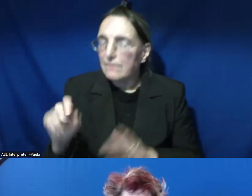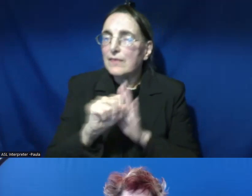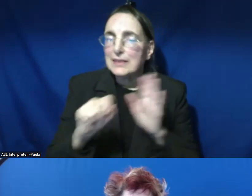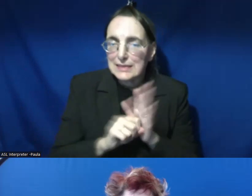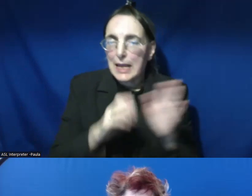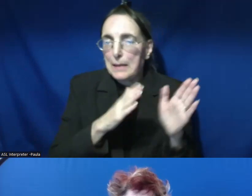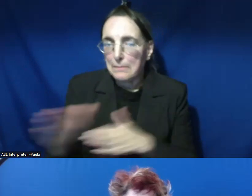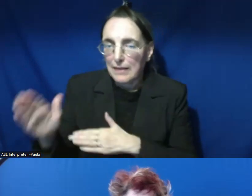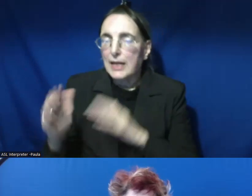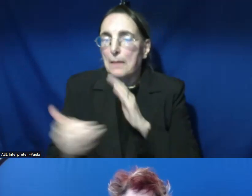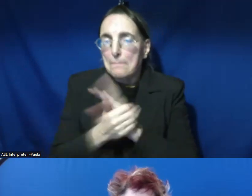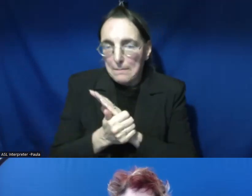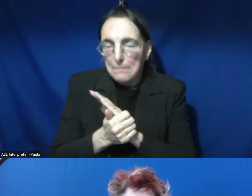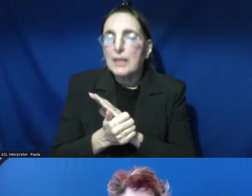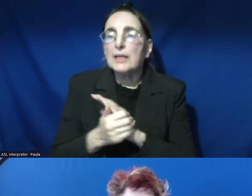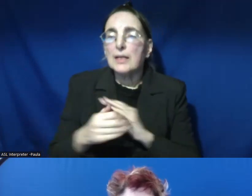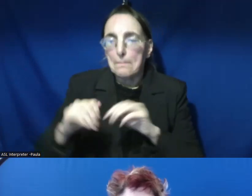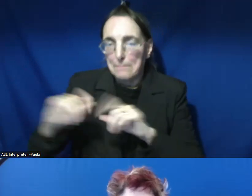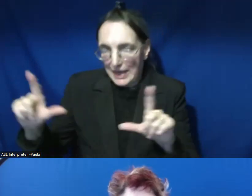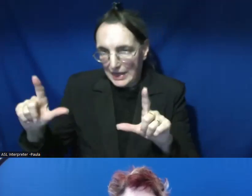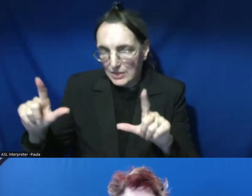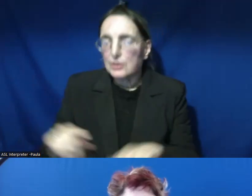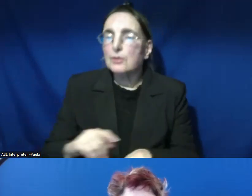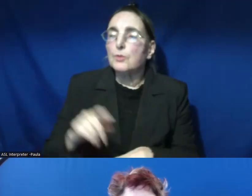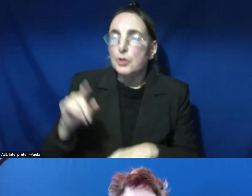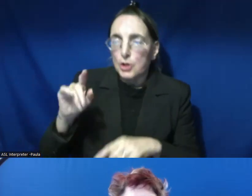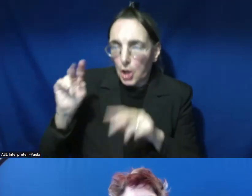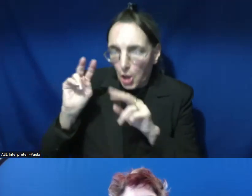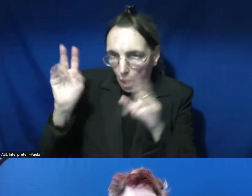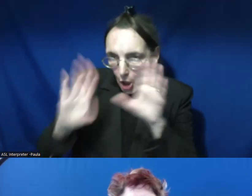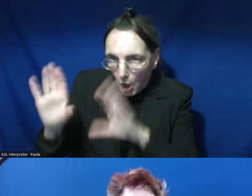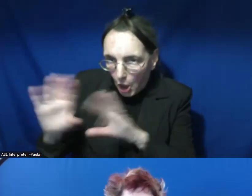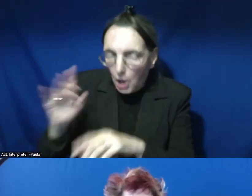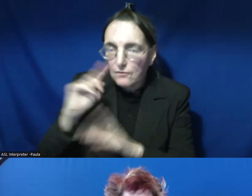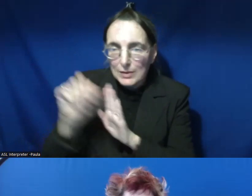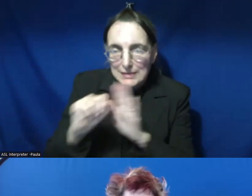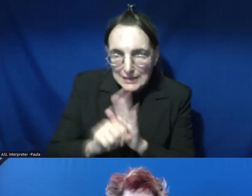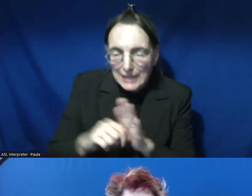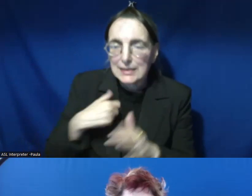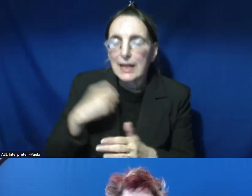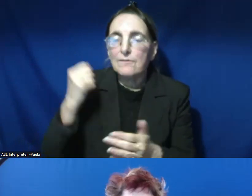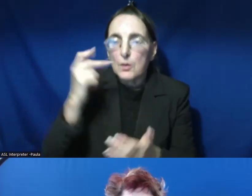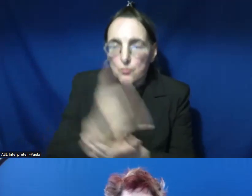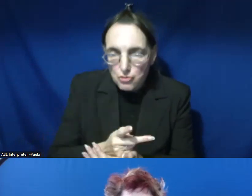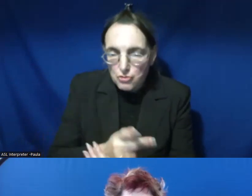This is where you would go to look for states that have an approved section 1915(i) state plan benefit